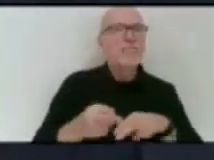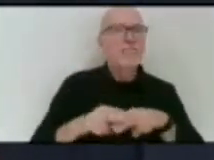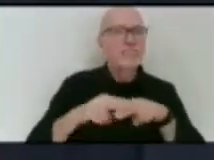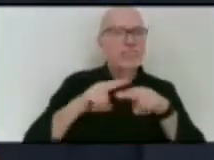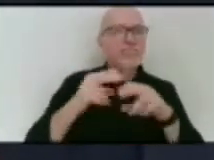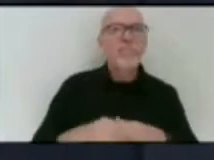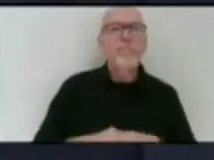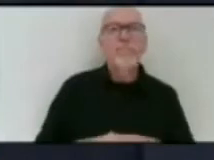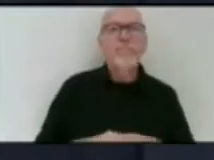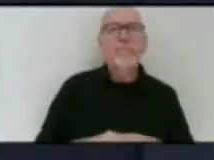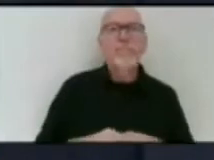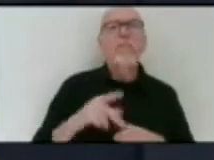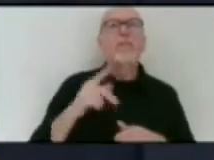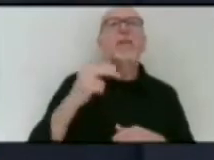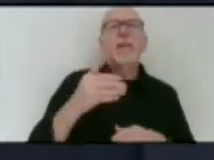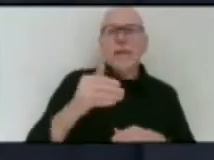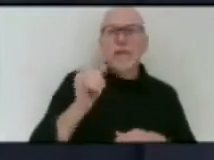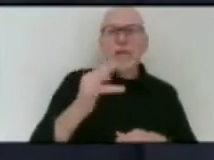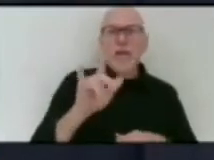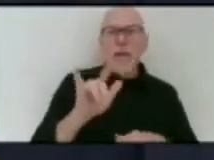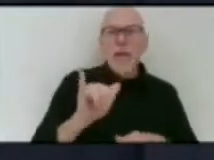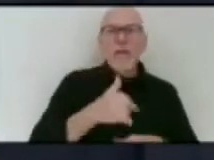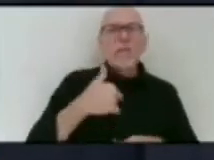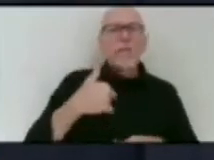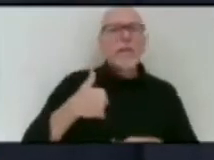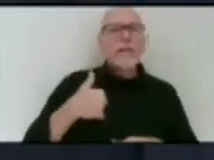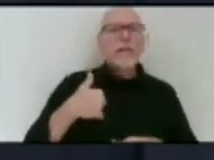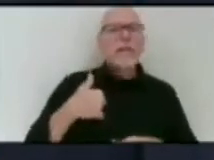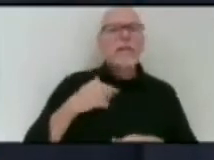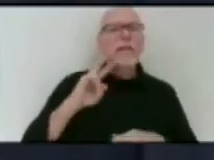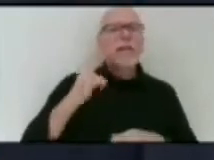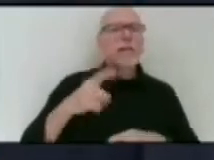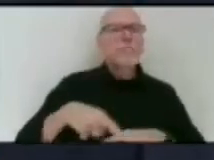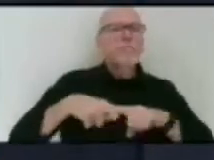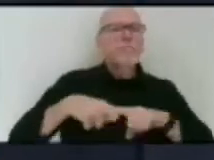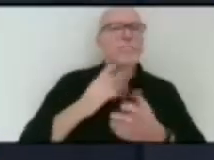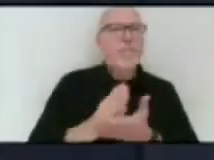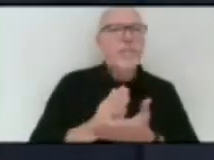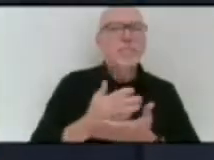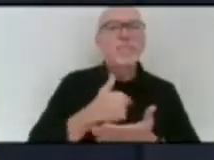Then in July, we paused and we added a requirement to wear face coverings when